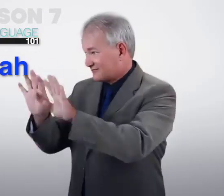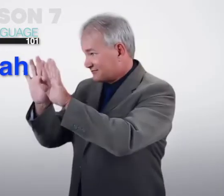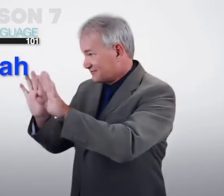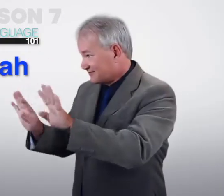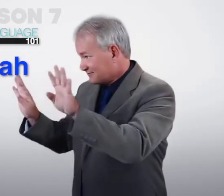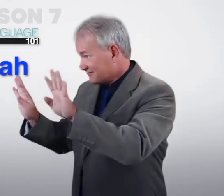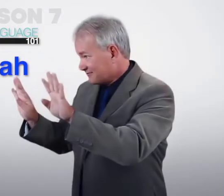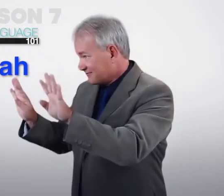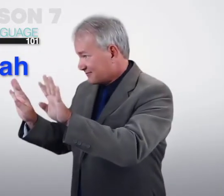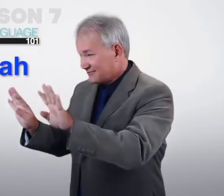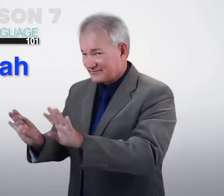Hanukkah.